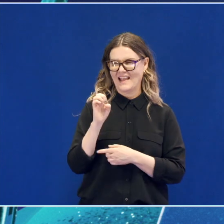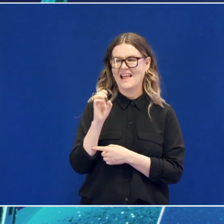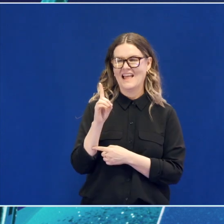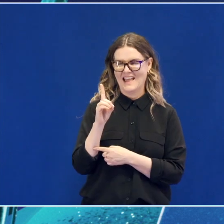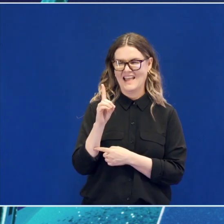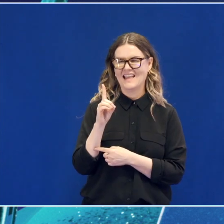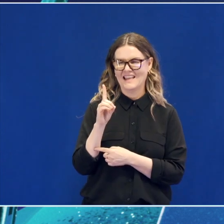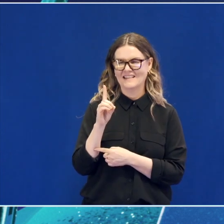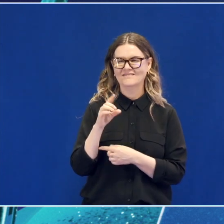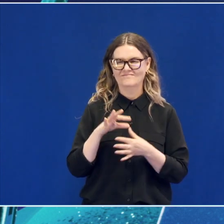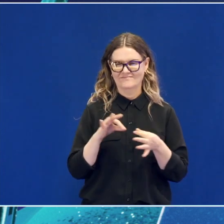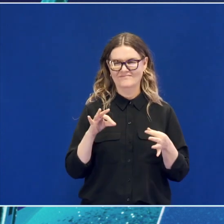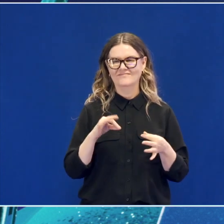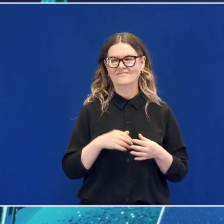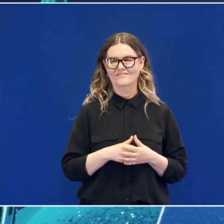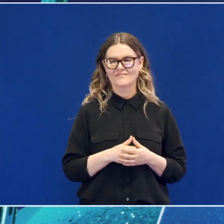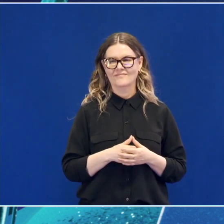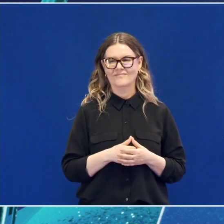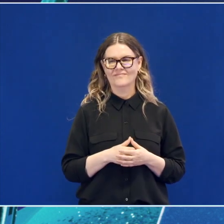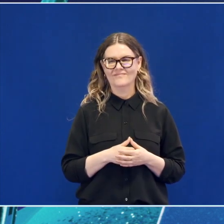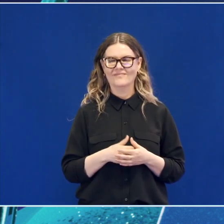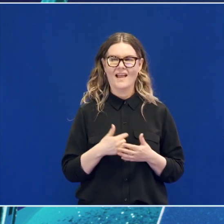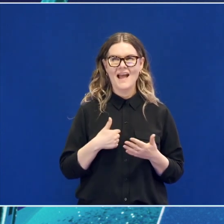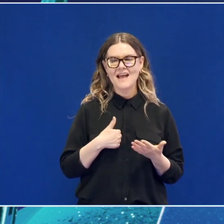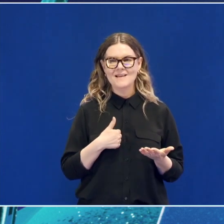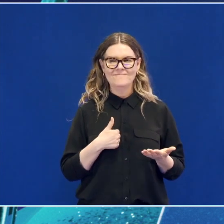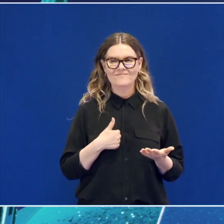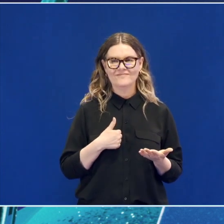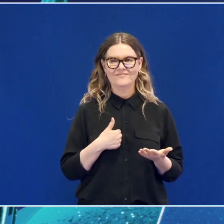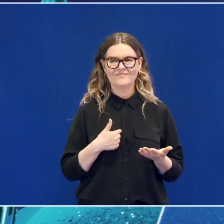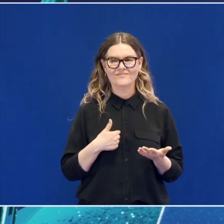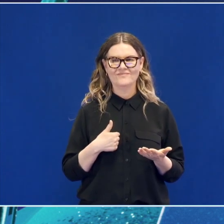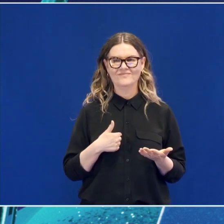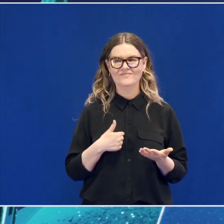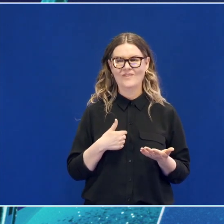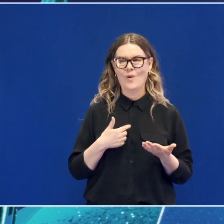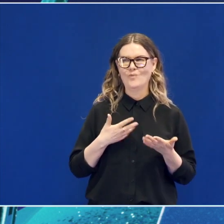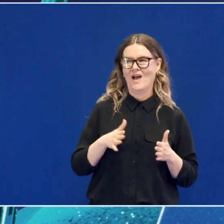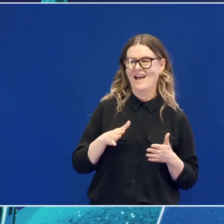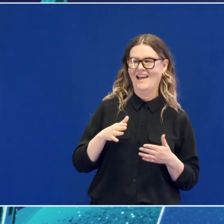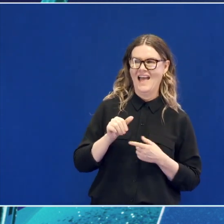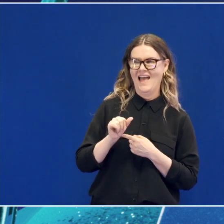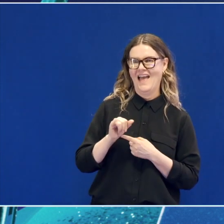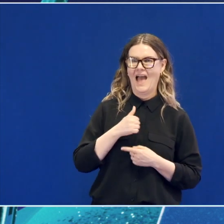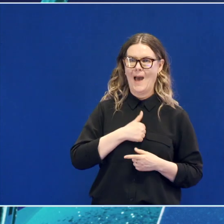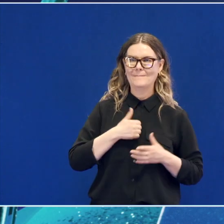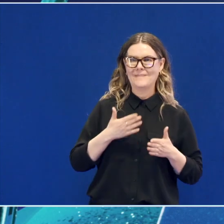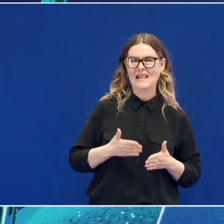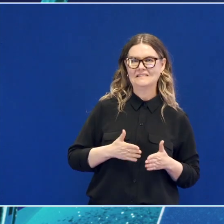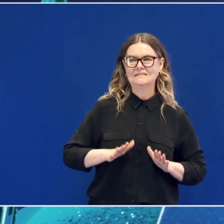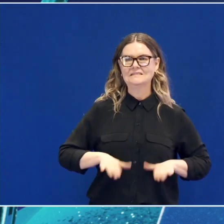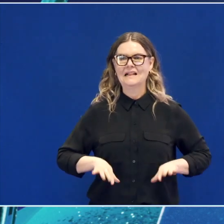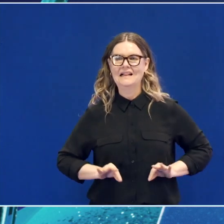but I think that the WebAIM -- this year's WebAIM data the increase